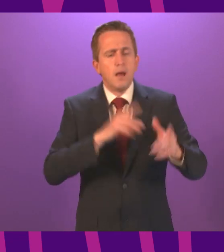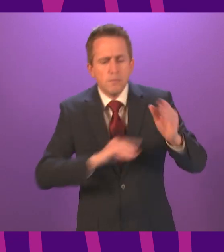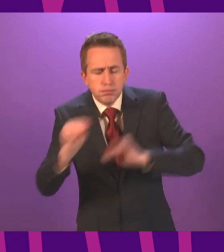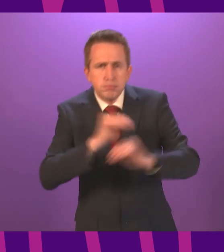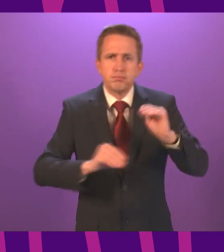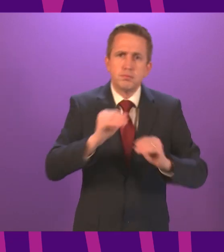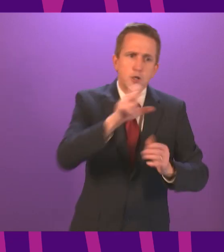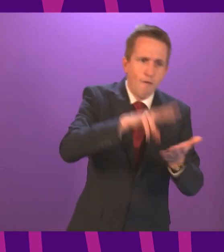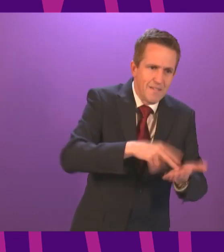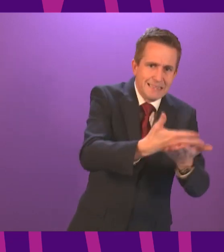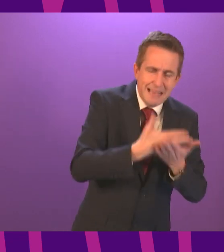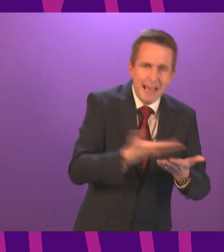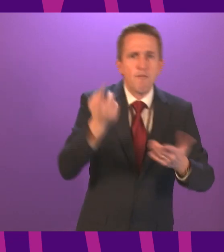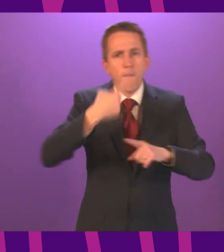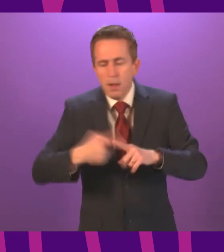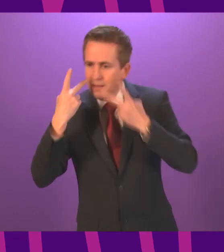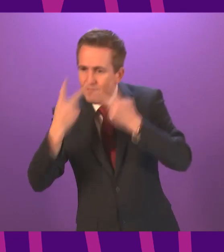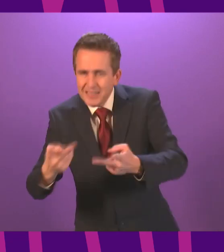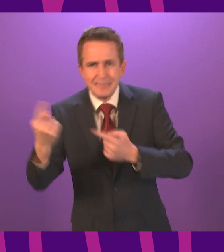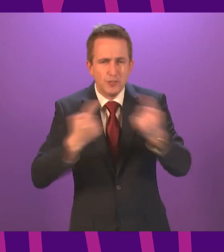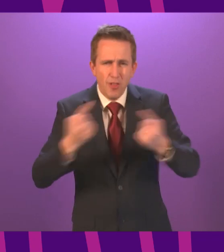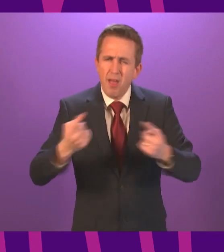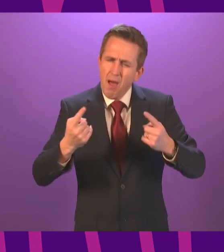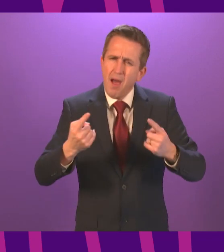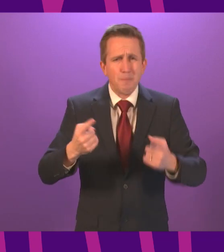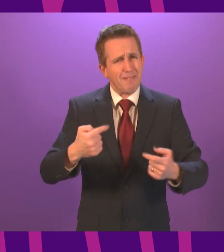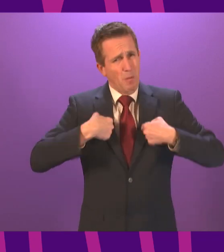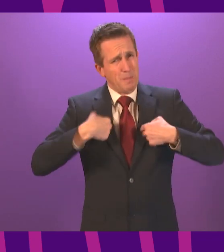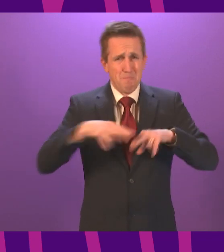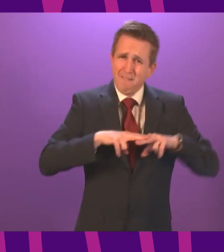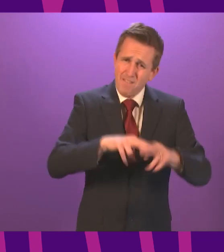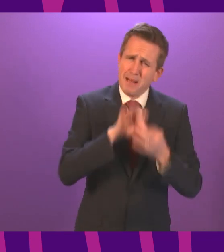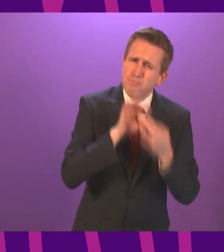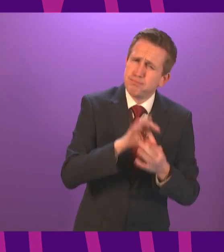the Christmas period, which is so special to so many of us, and doing that in a way